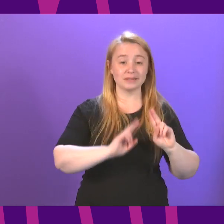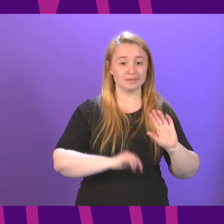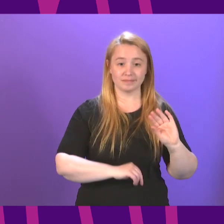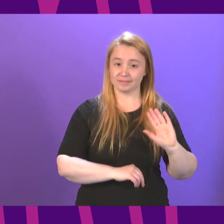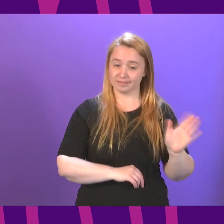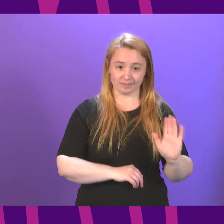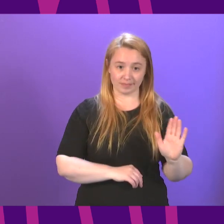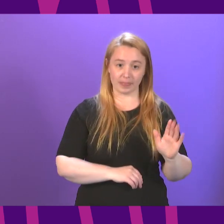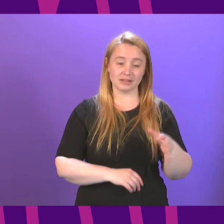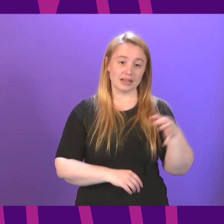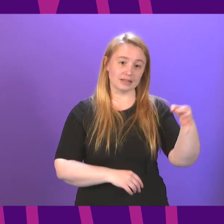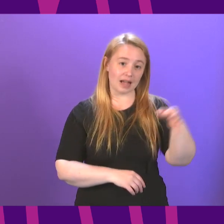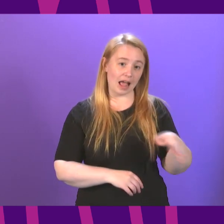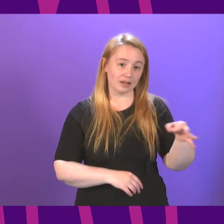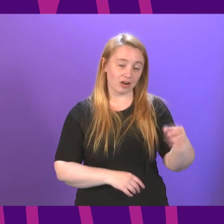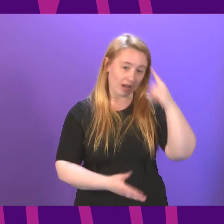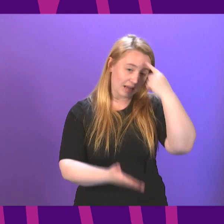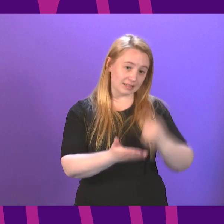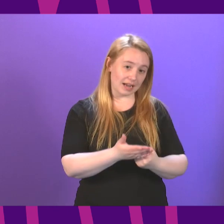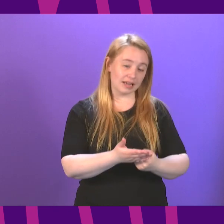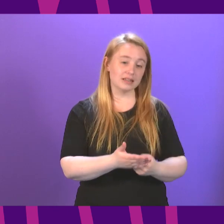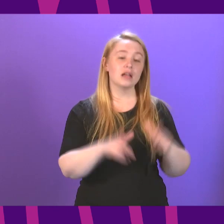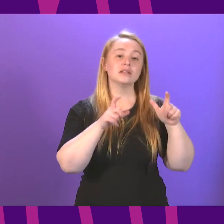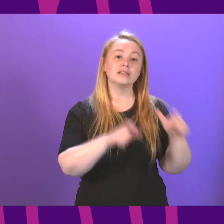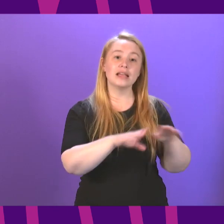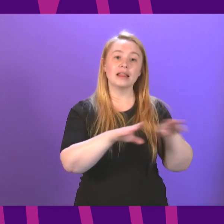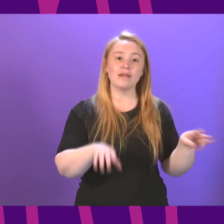choice for islanders of either staying in level 3, despite there having been no cases here for weeks,